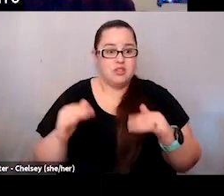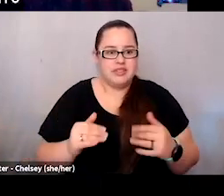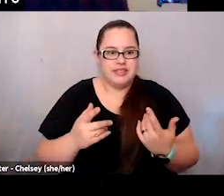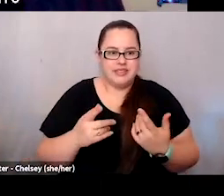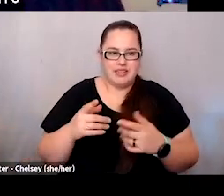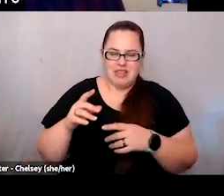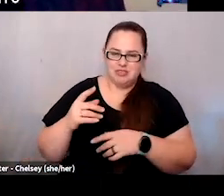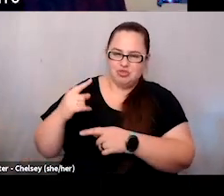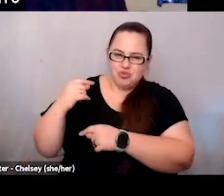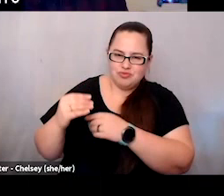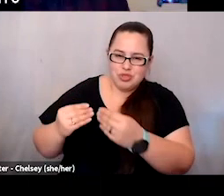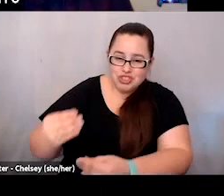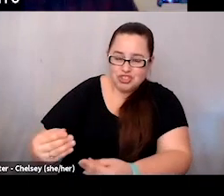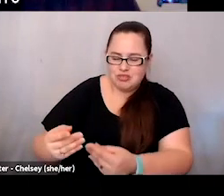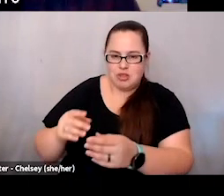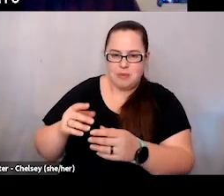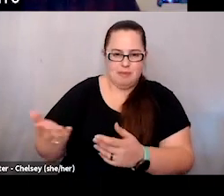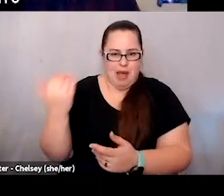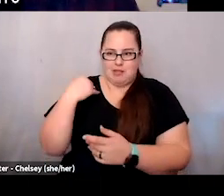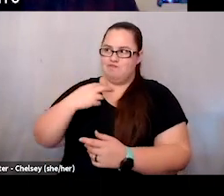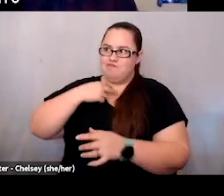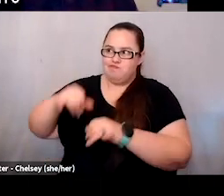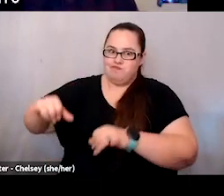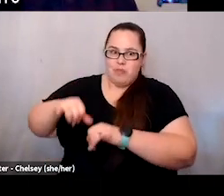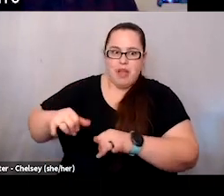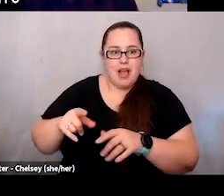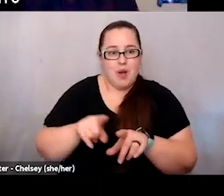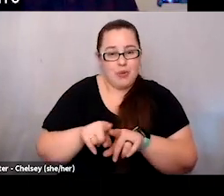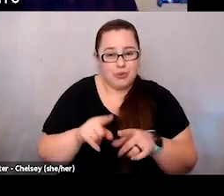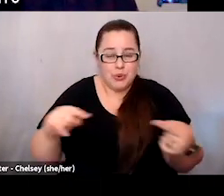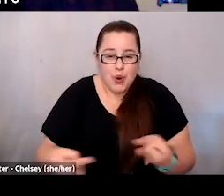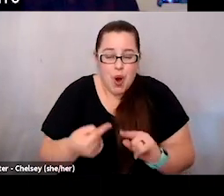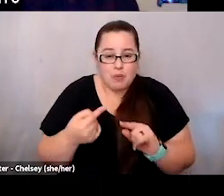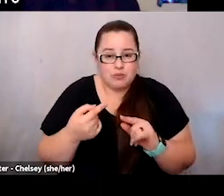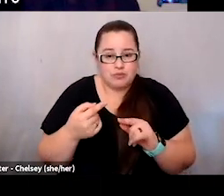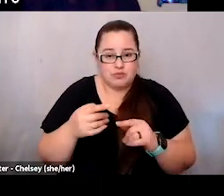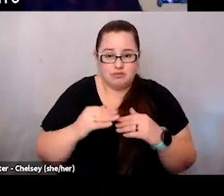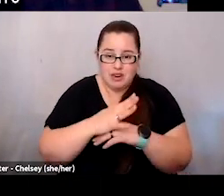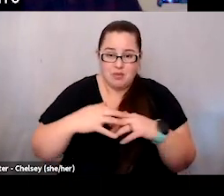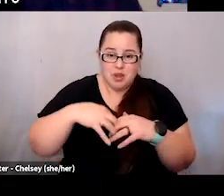kind of trapped in the past. And they do harm to our children, to Native American children,